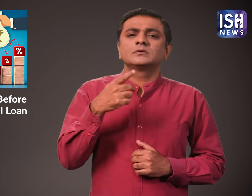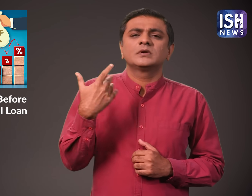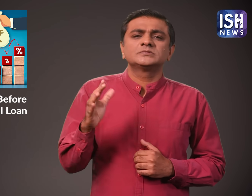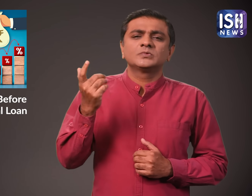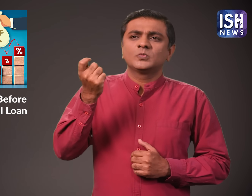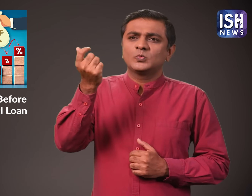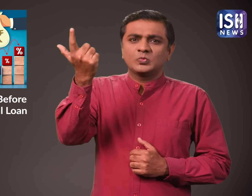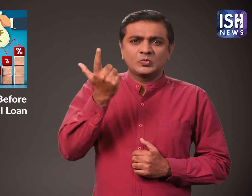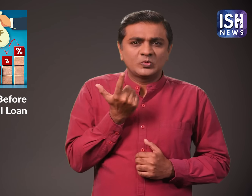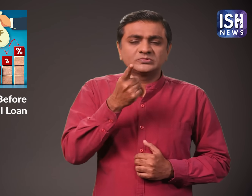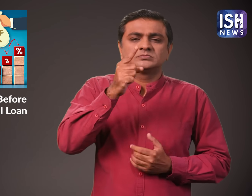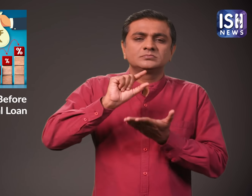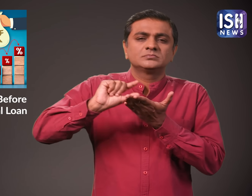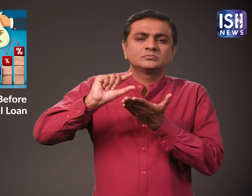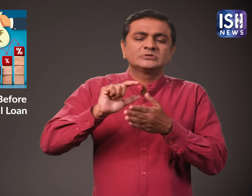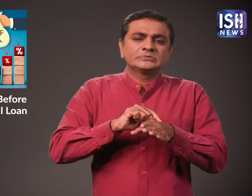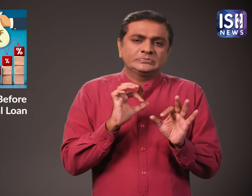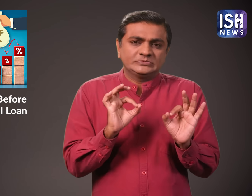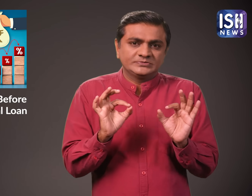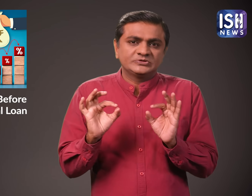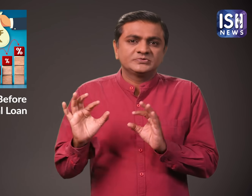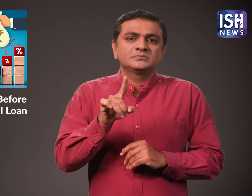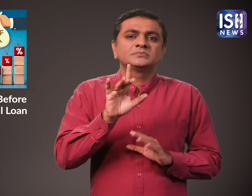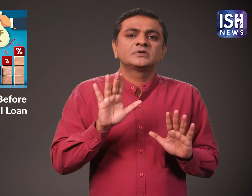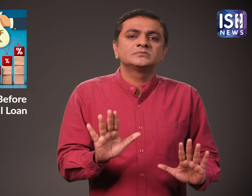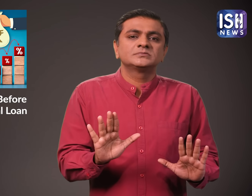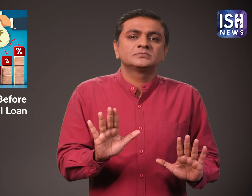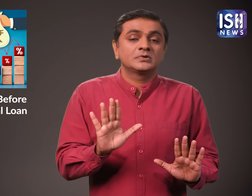Always make timely repayment for every loan you take.